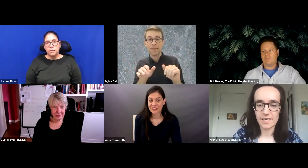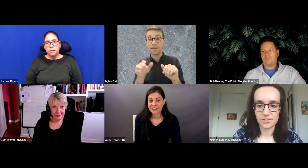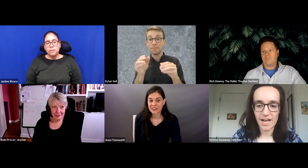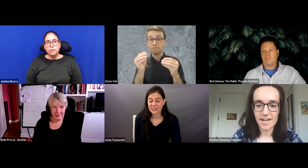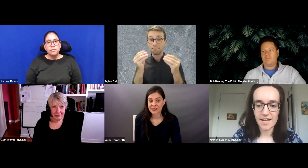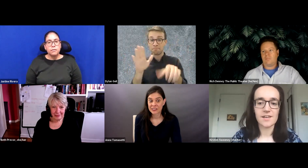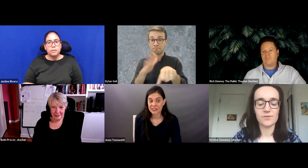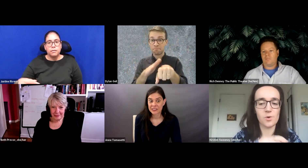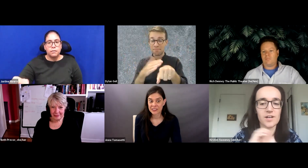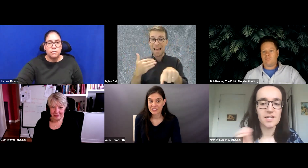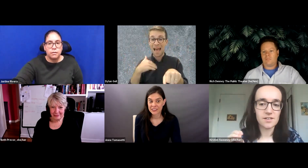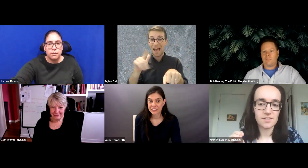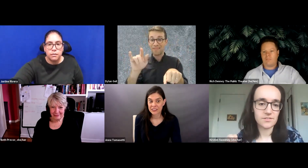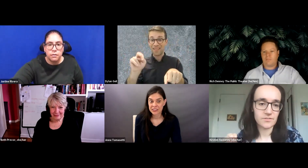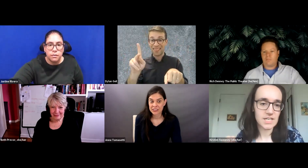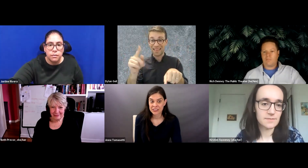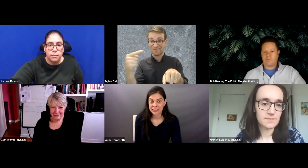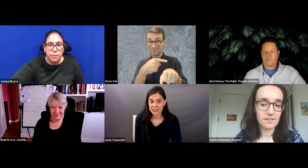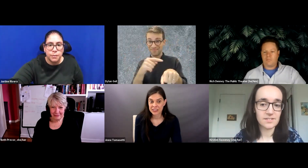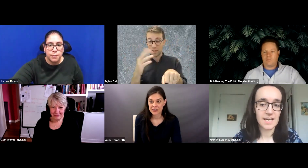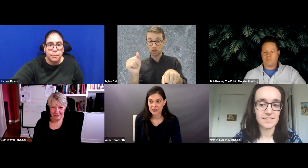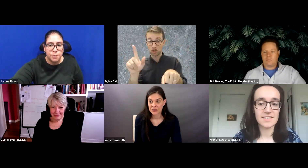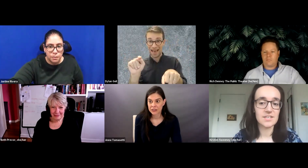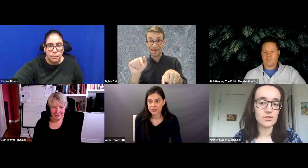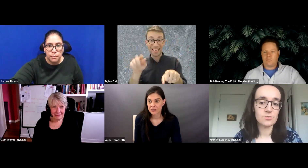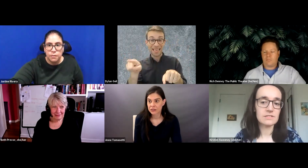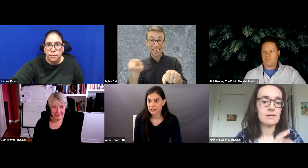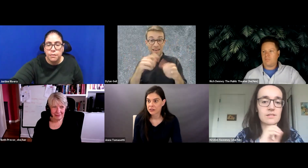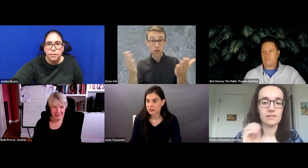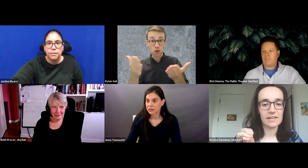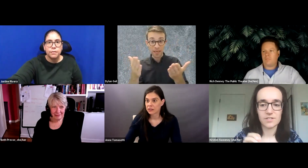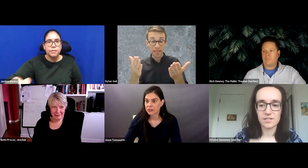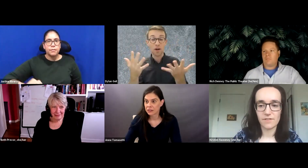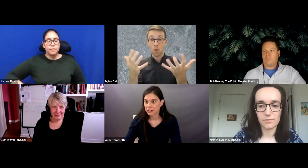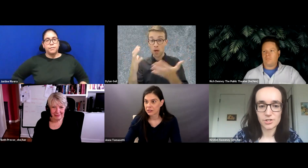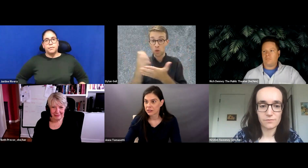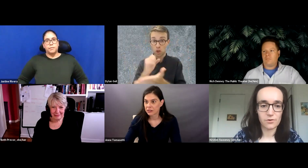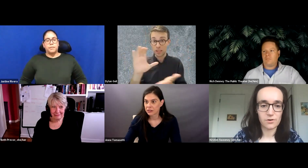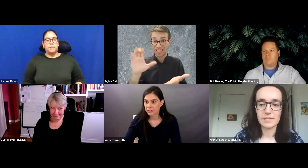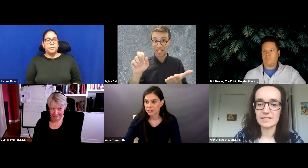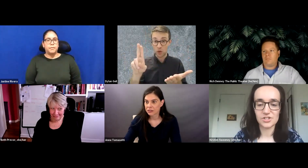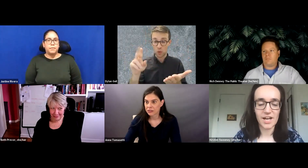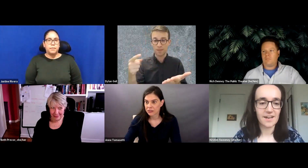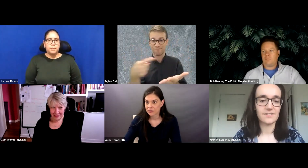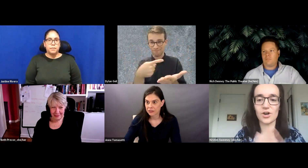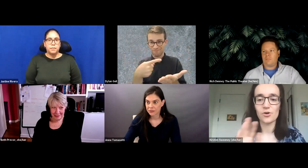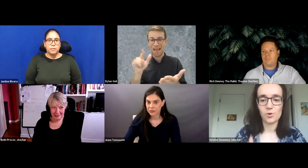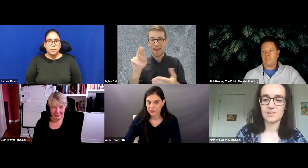link in the chat. If you are here for today's panel to get CEUs, the link to the evaluation form is in the chat. The code